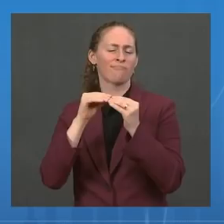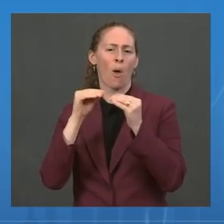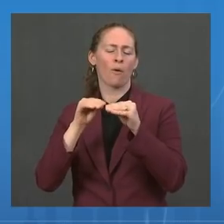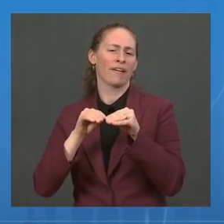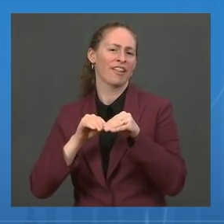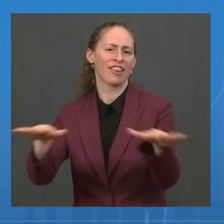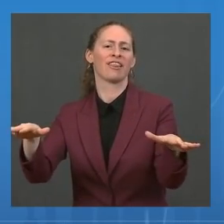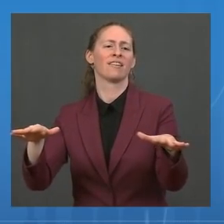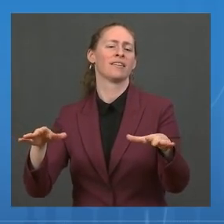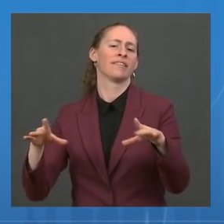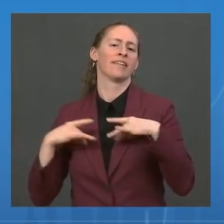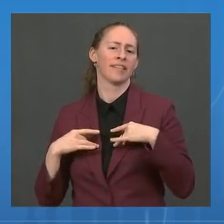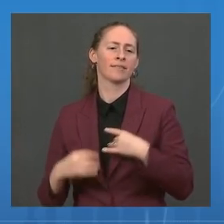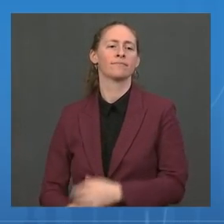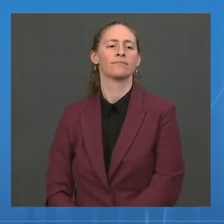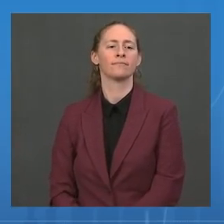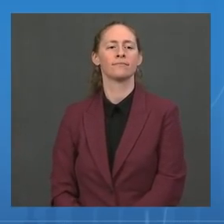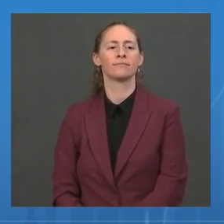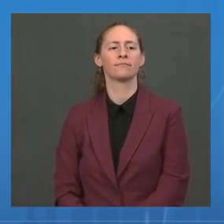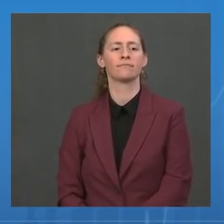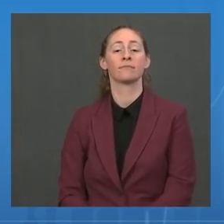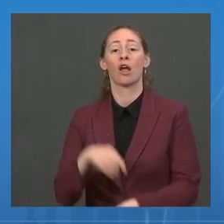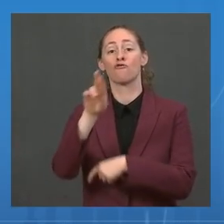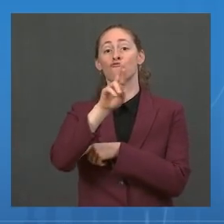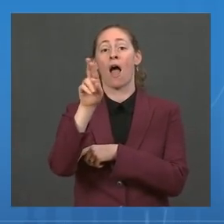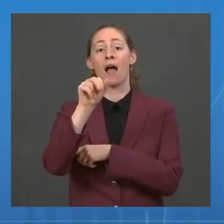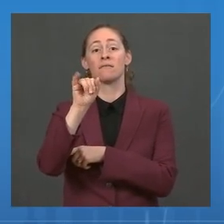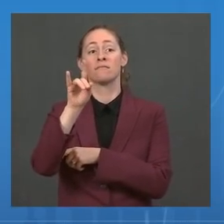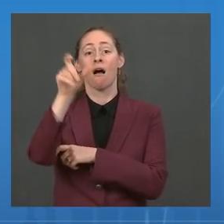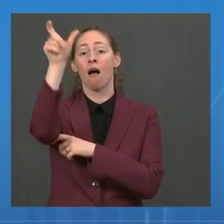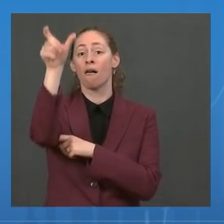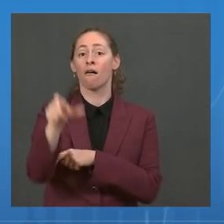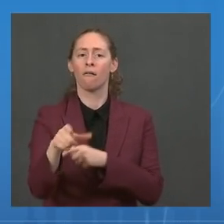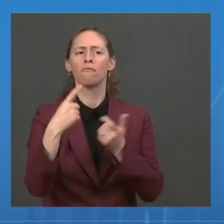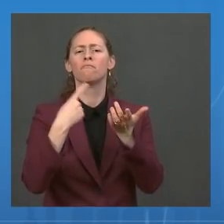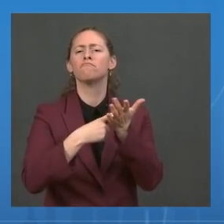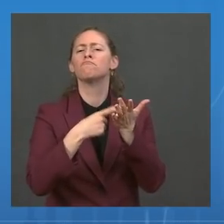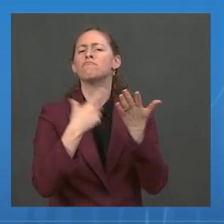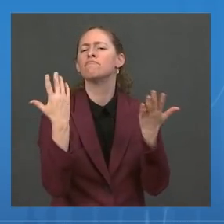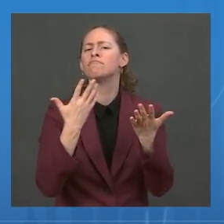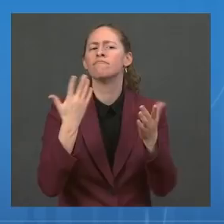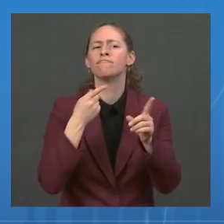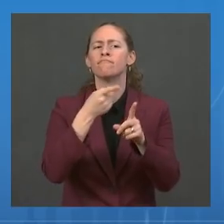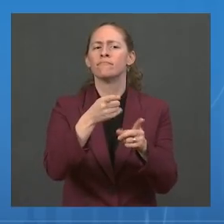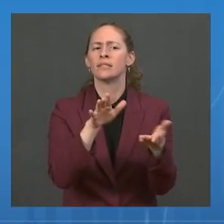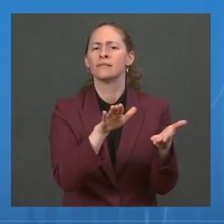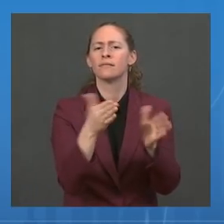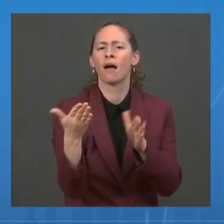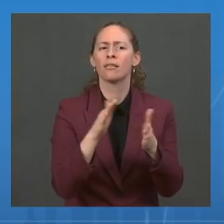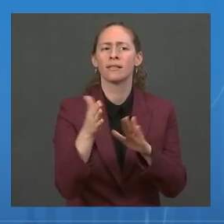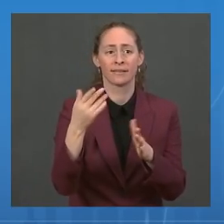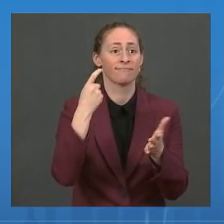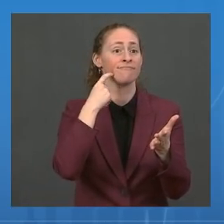And then the panel on the right, deaths remain substantially higher in states with low vaccine coverage.